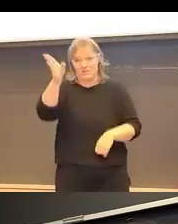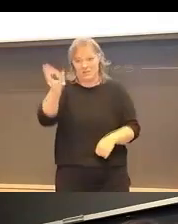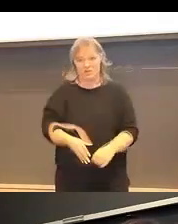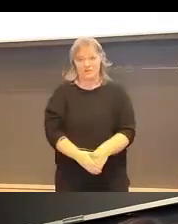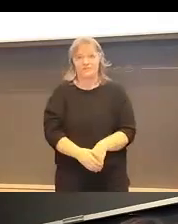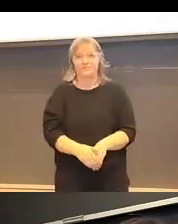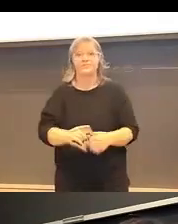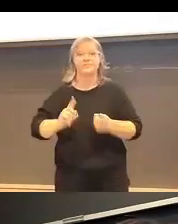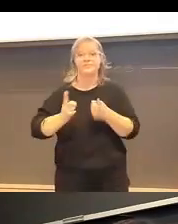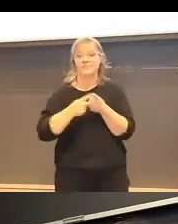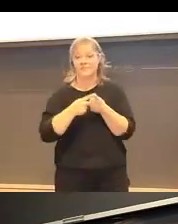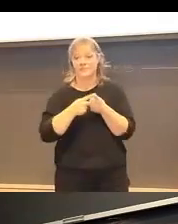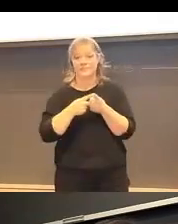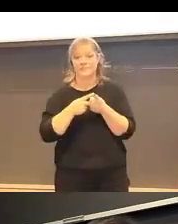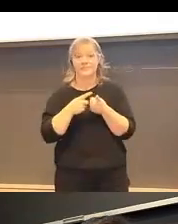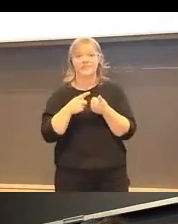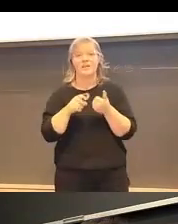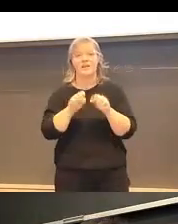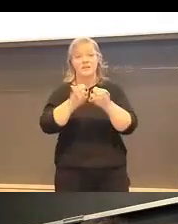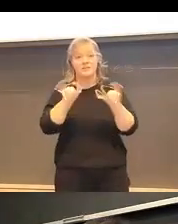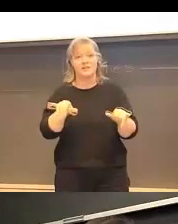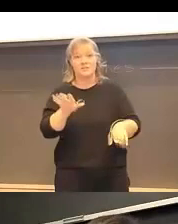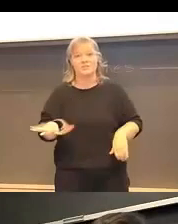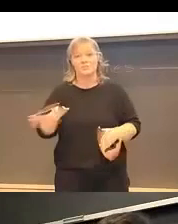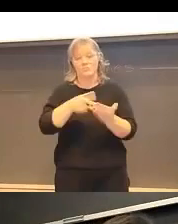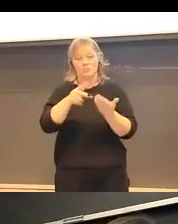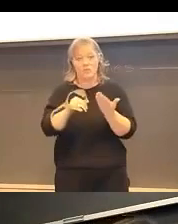we want to note that a systems-wide project for the executive leadership and academic medicine